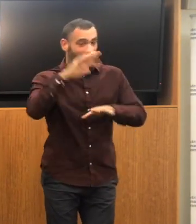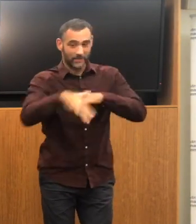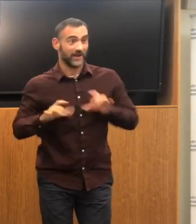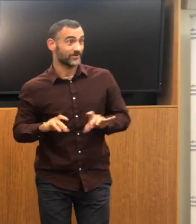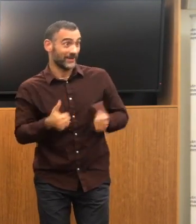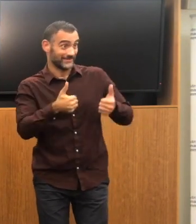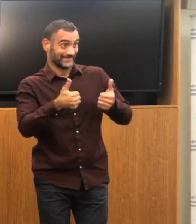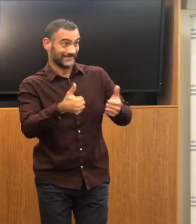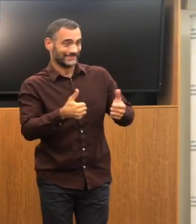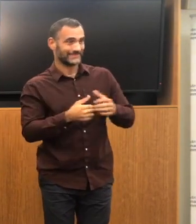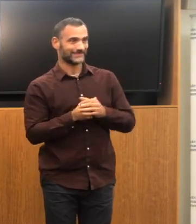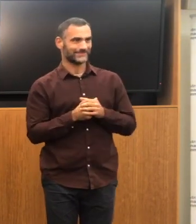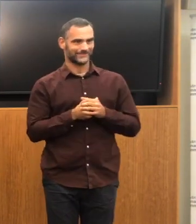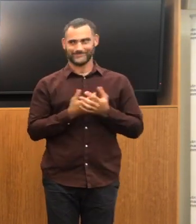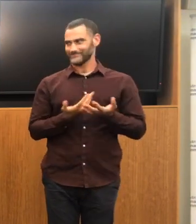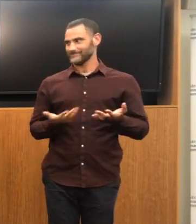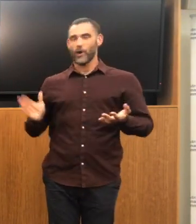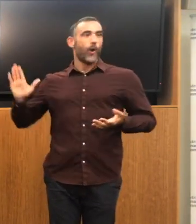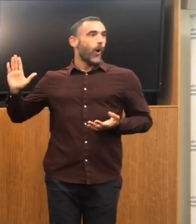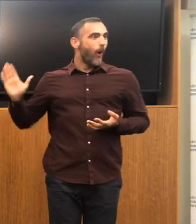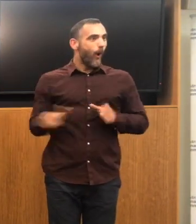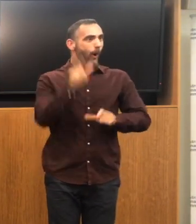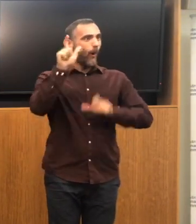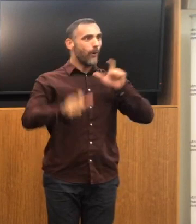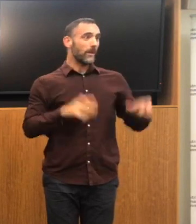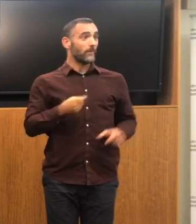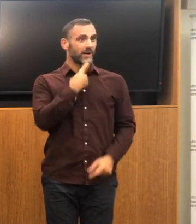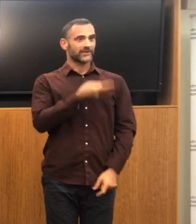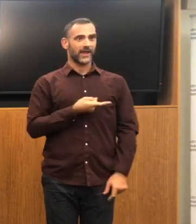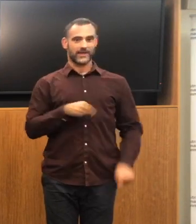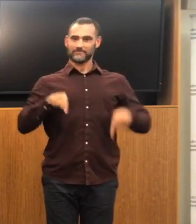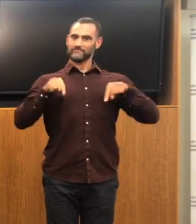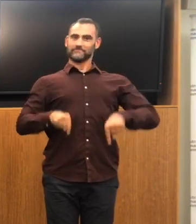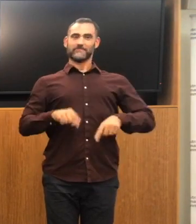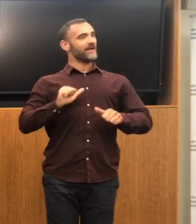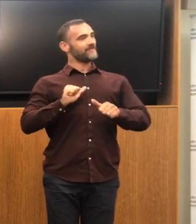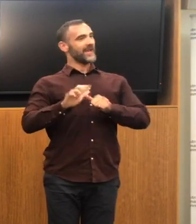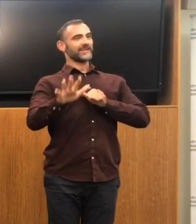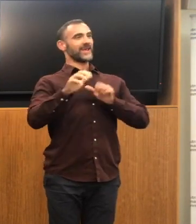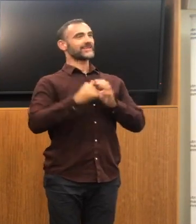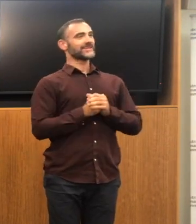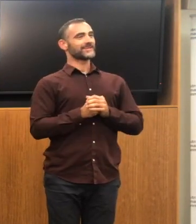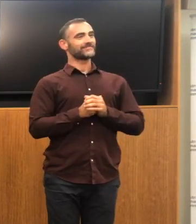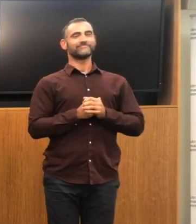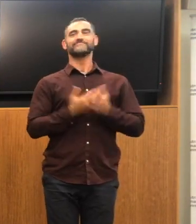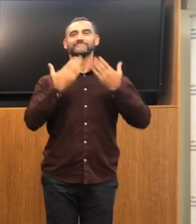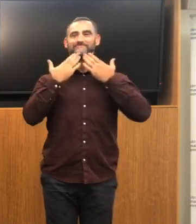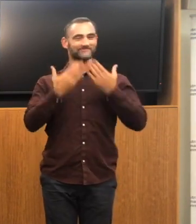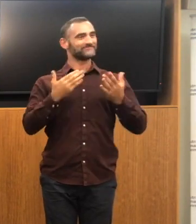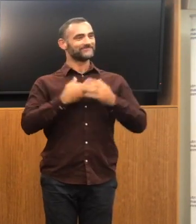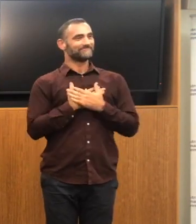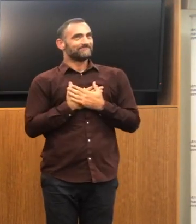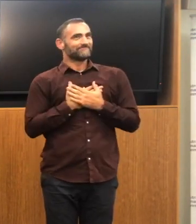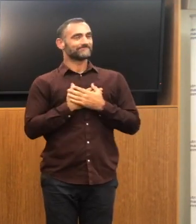to give, and that is this place is fantastic. This is brilliant. Now, you've written a book